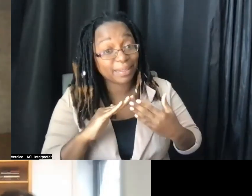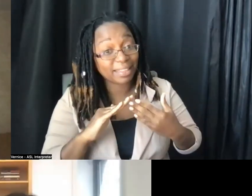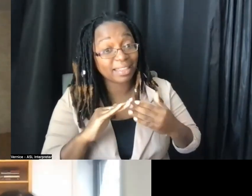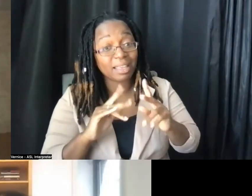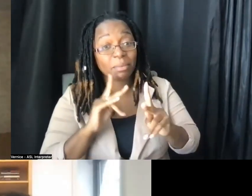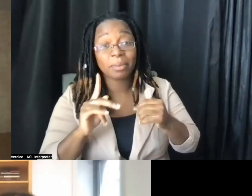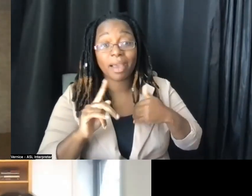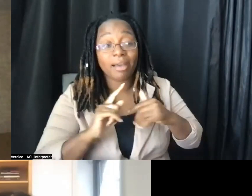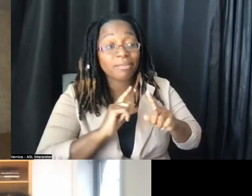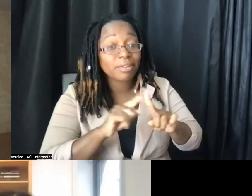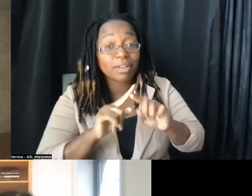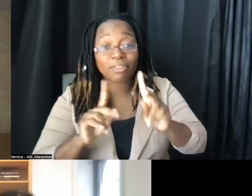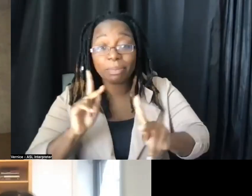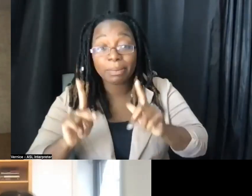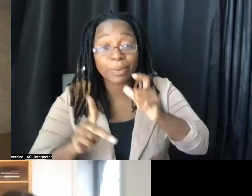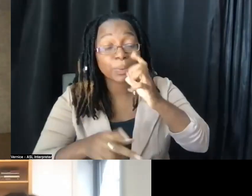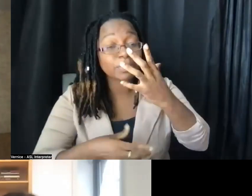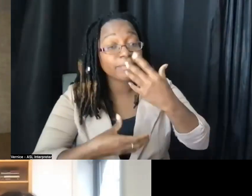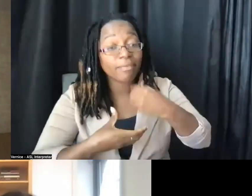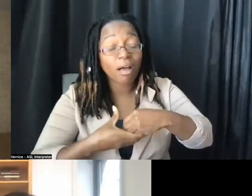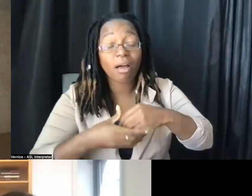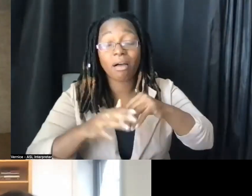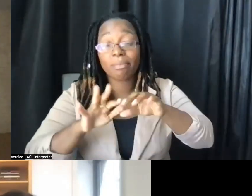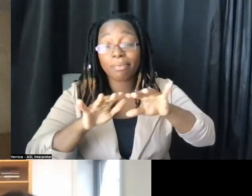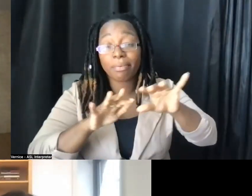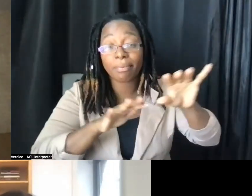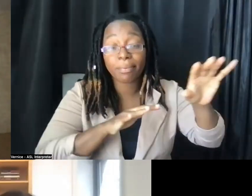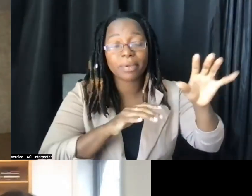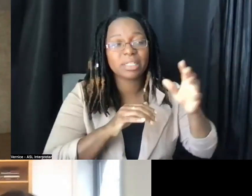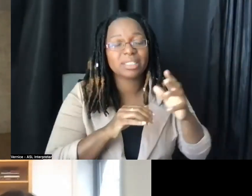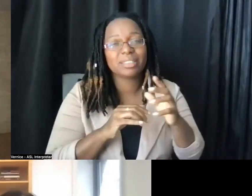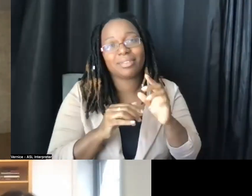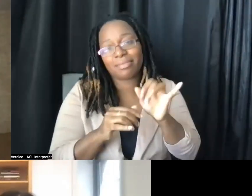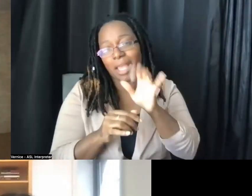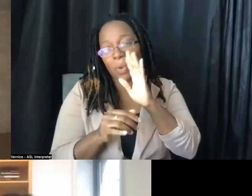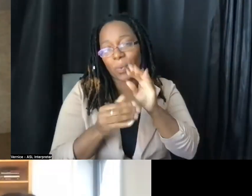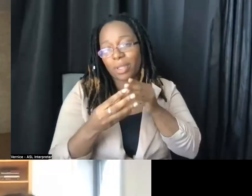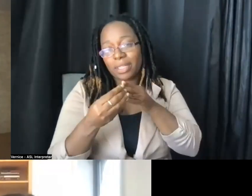about being part of a community, you know? Everyone has a differ people they bring with them.